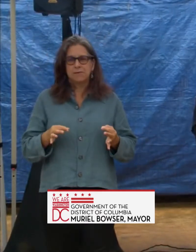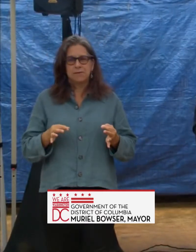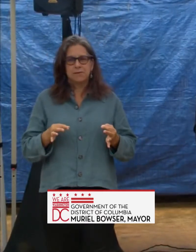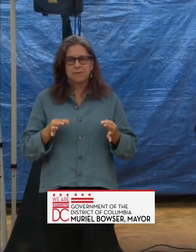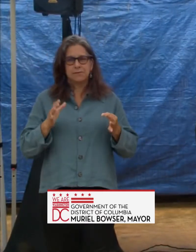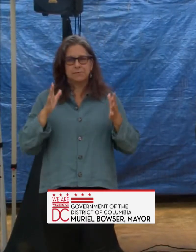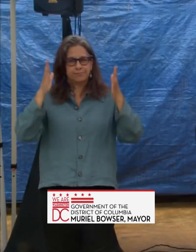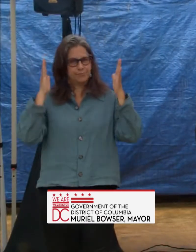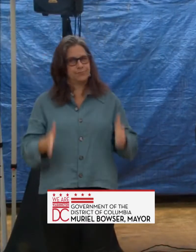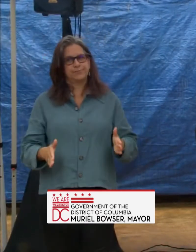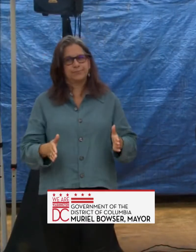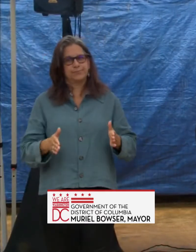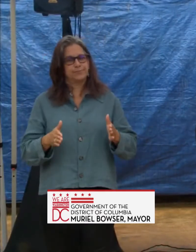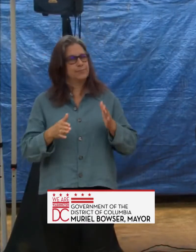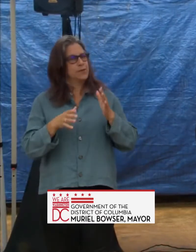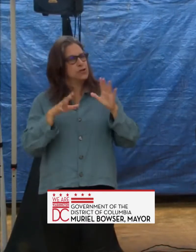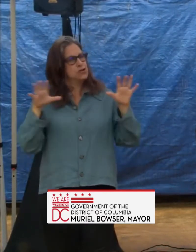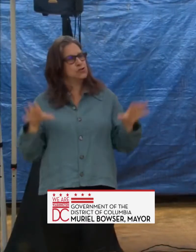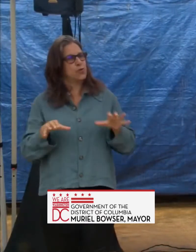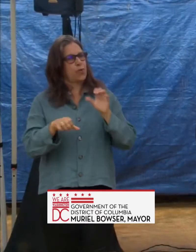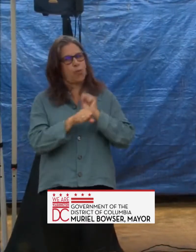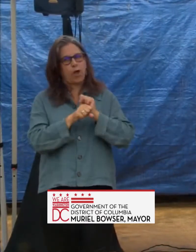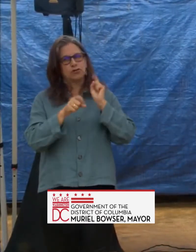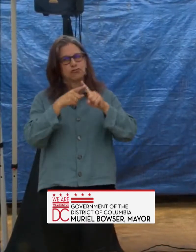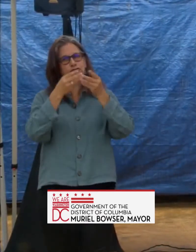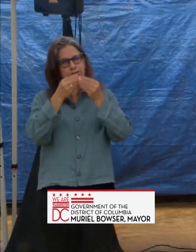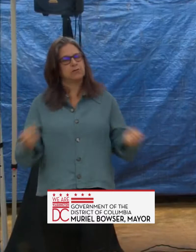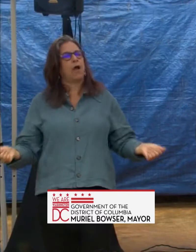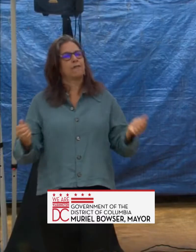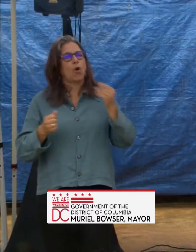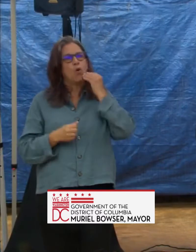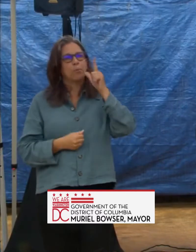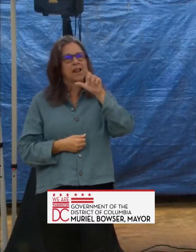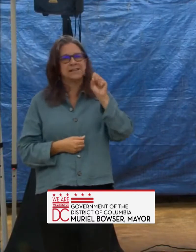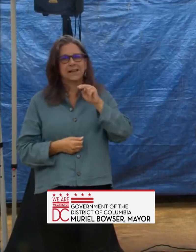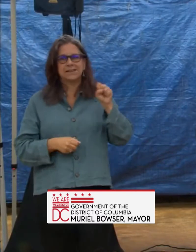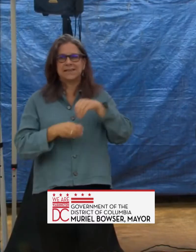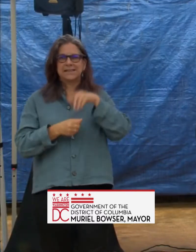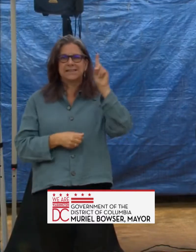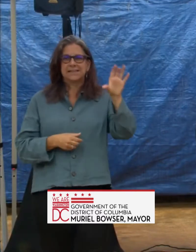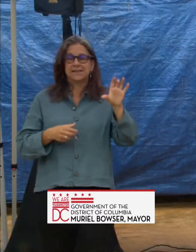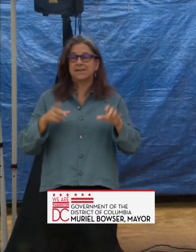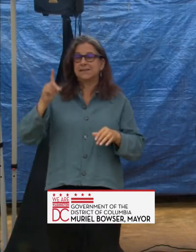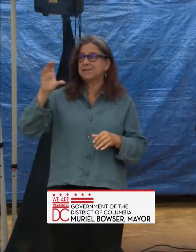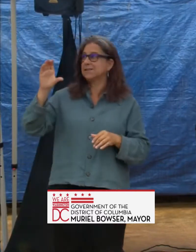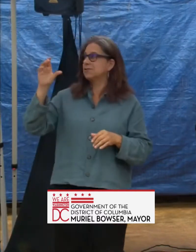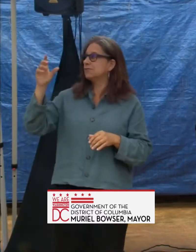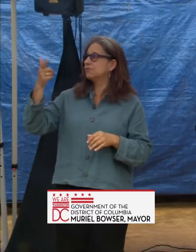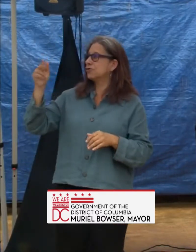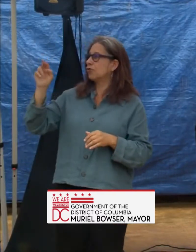ENDING HOMELESSNESS IN THE DISTRICT OF COLUMBIA, CLOSING D.C. GENERAL AND MAKING SURE THAT PEOPLE IN OUR CITY WHEN